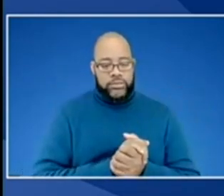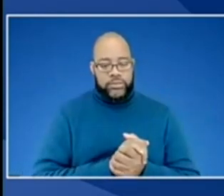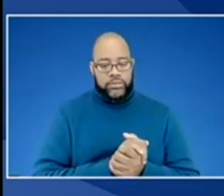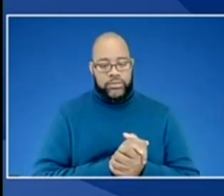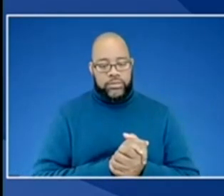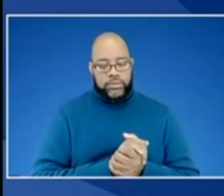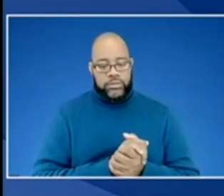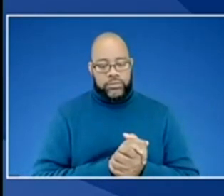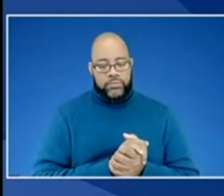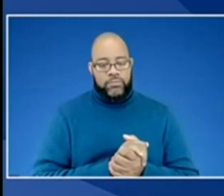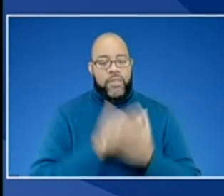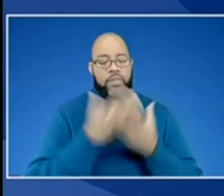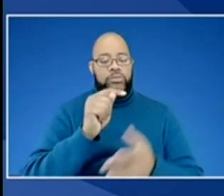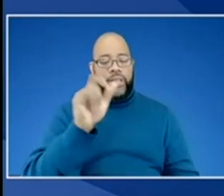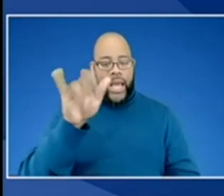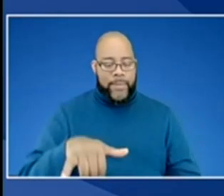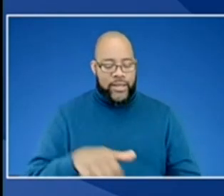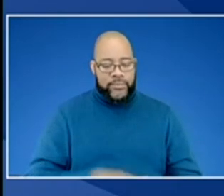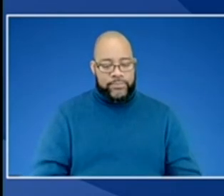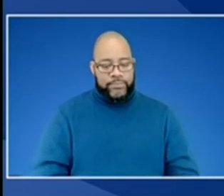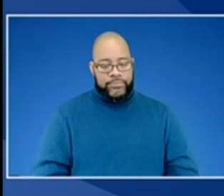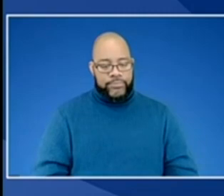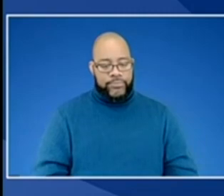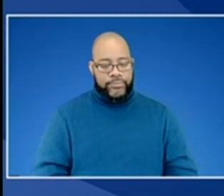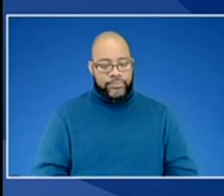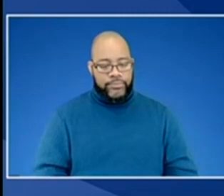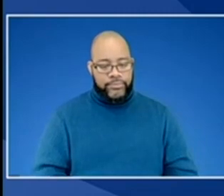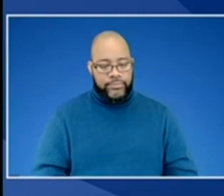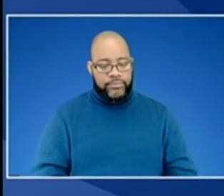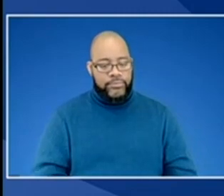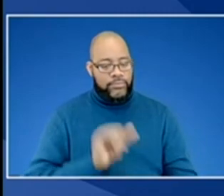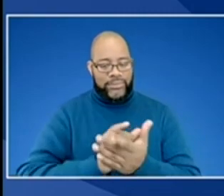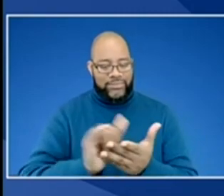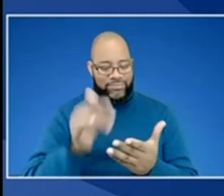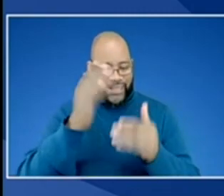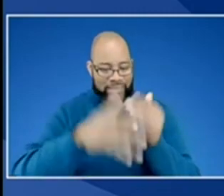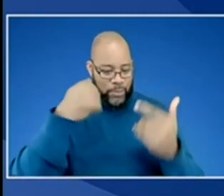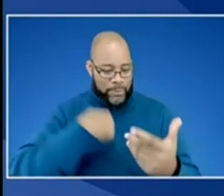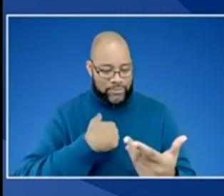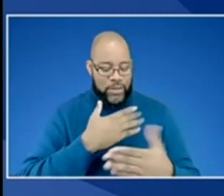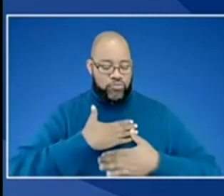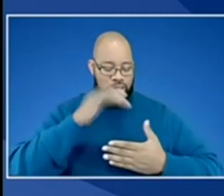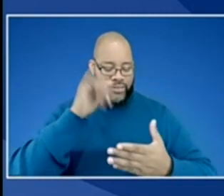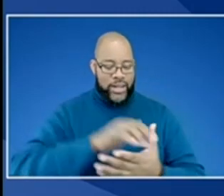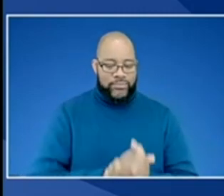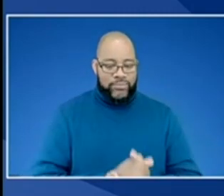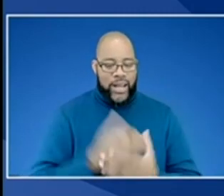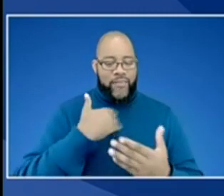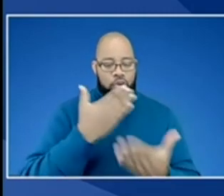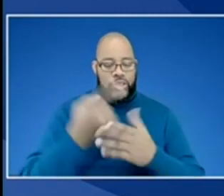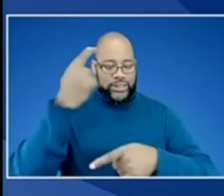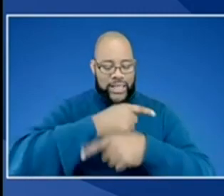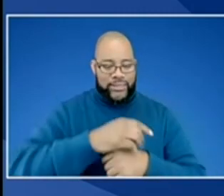Thank you, Tammy. And that's the end for me. I appreciate it. You guys have a good- have a good rest of your day.